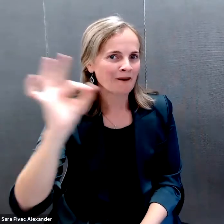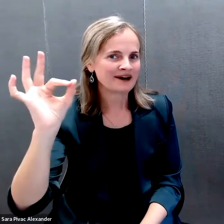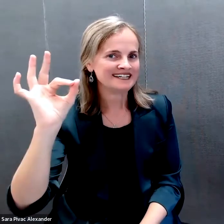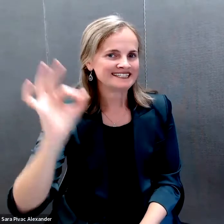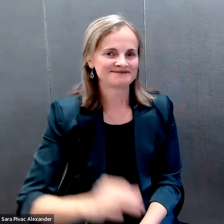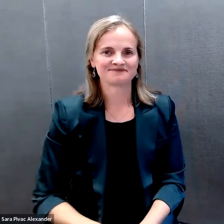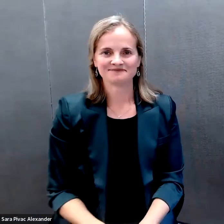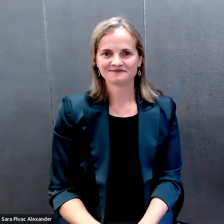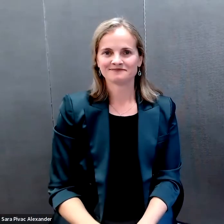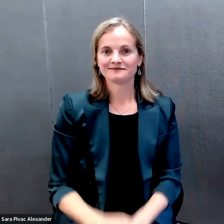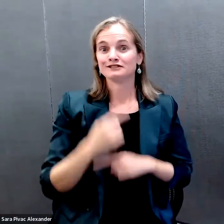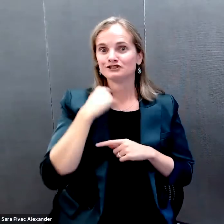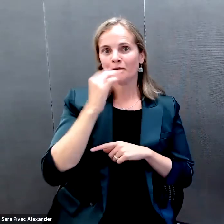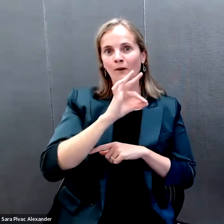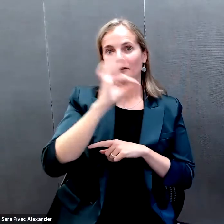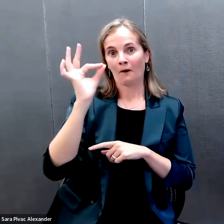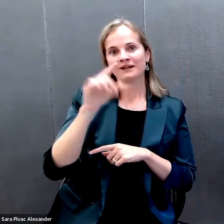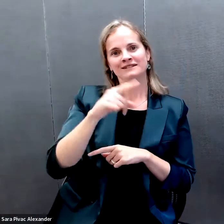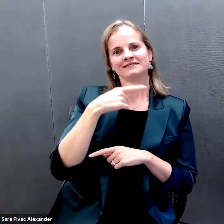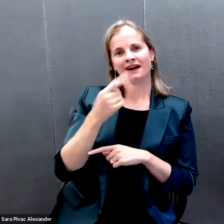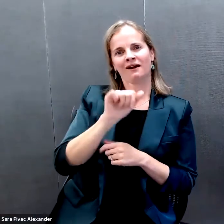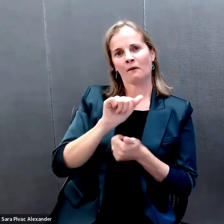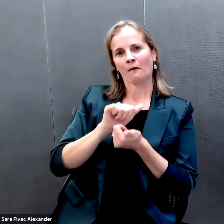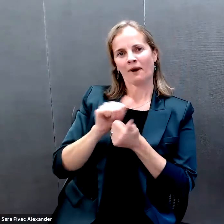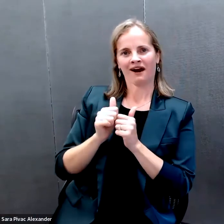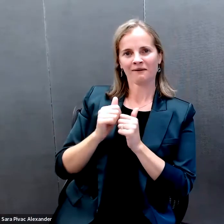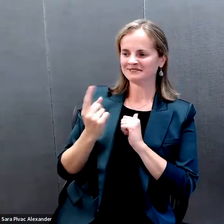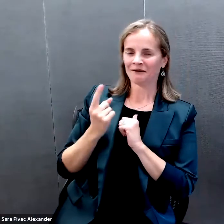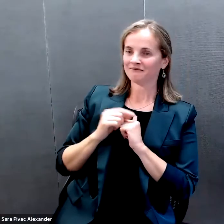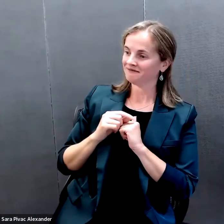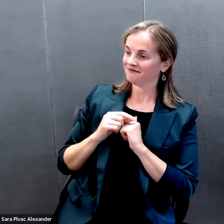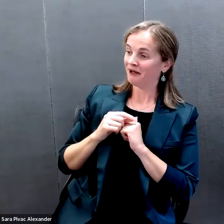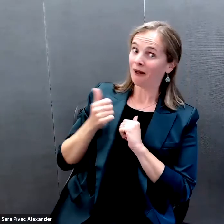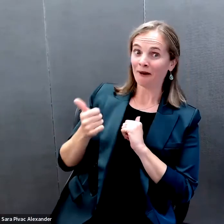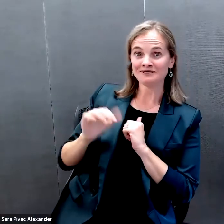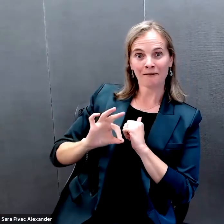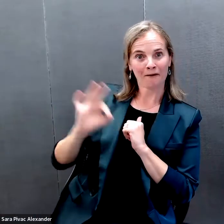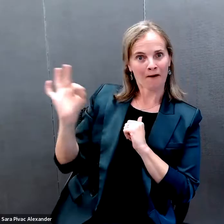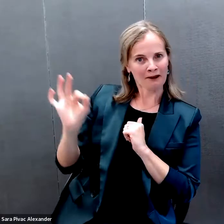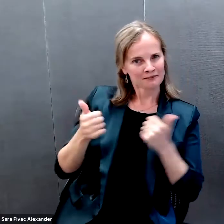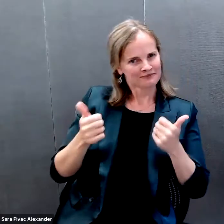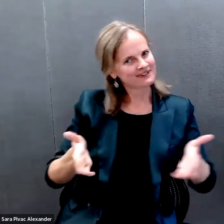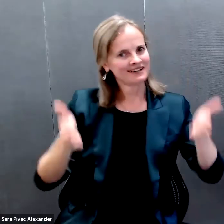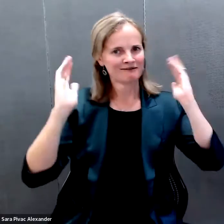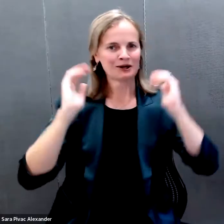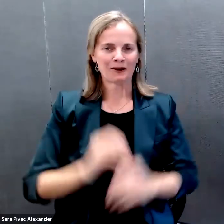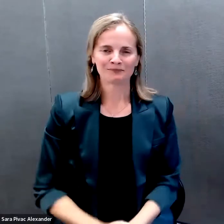good morning tomorrow morning you can tell your partner or somebody that you like good morning